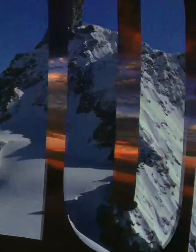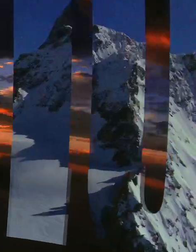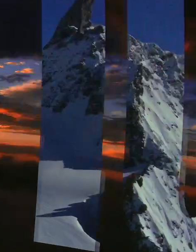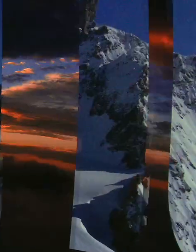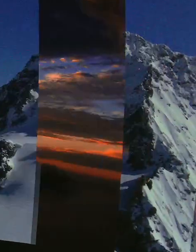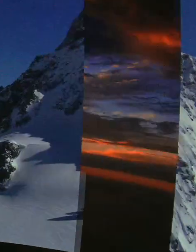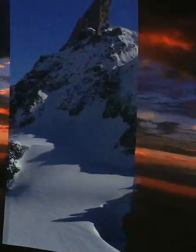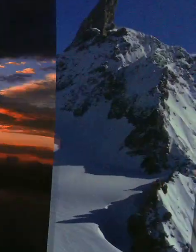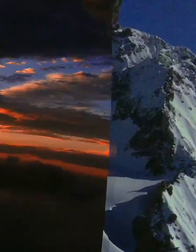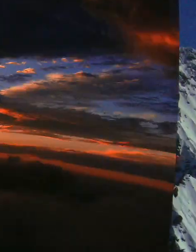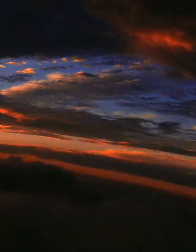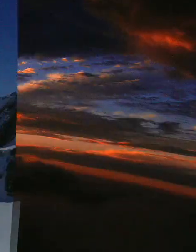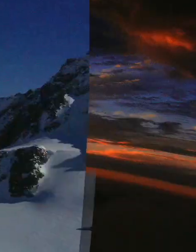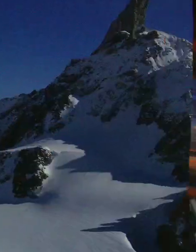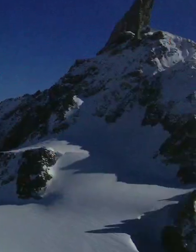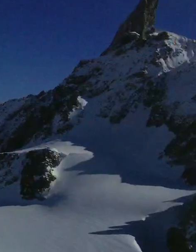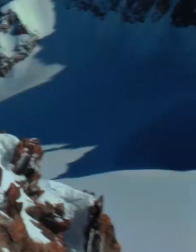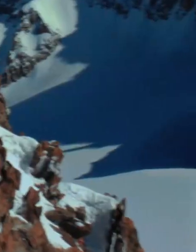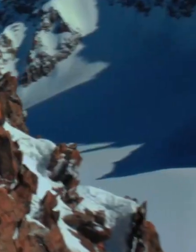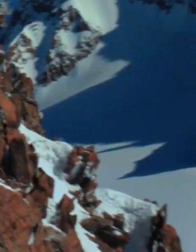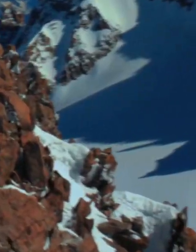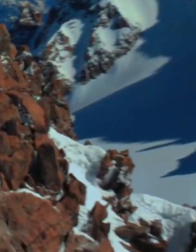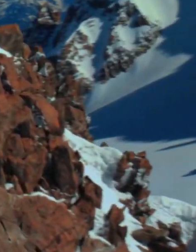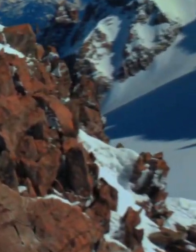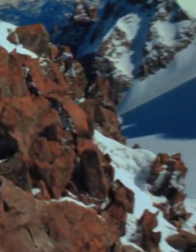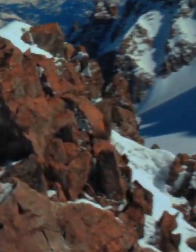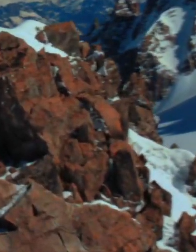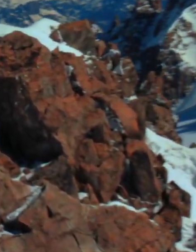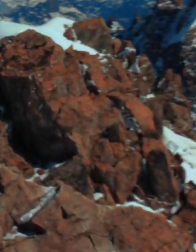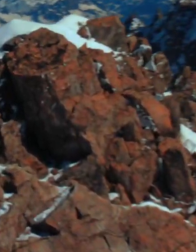Redefining how we live, work, and connect with each other.